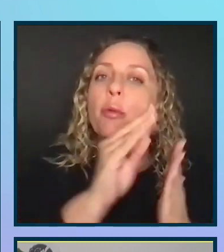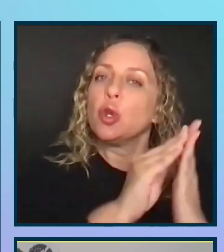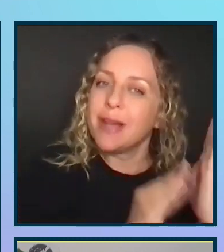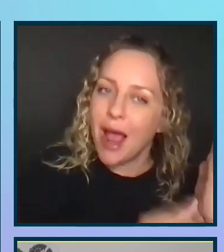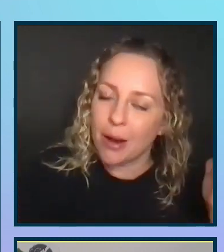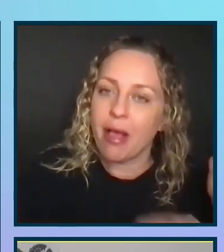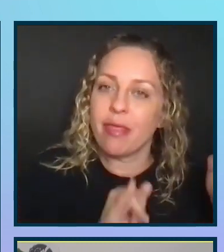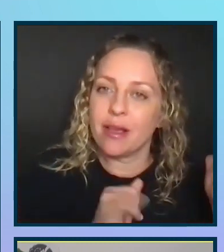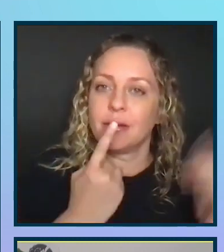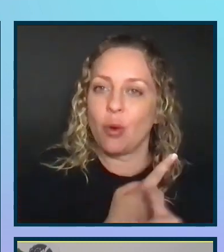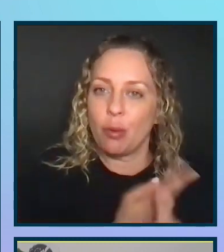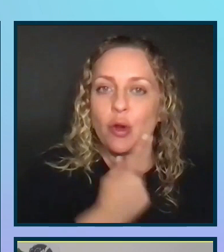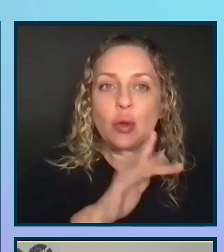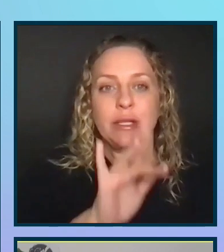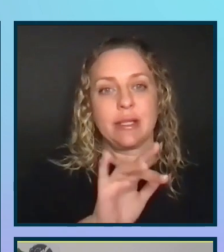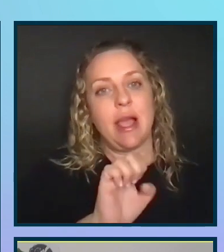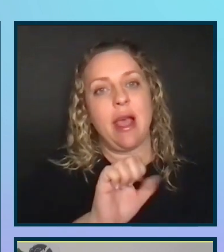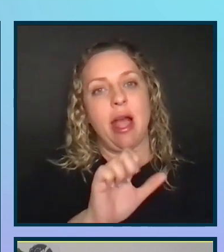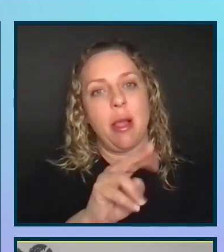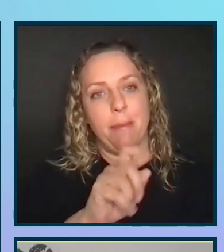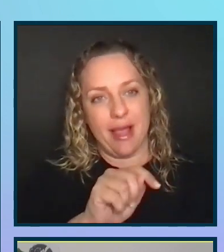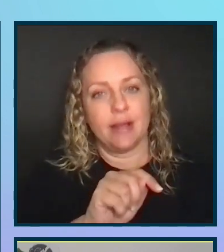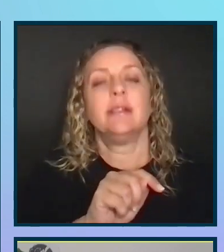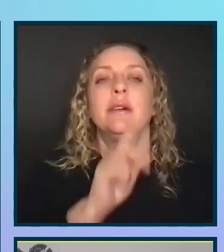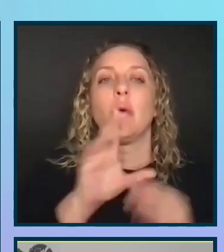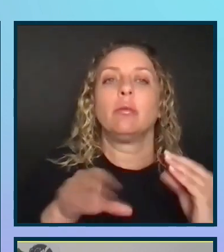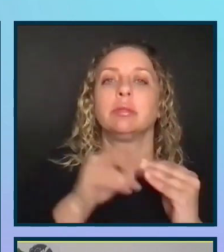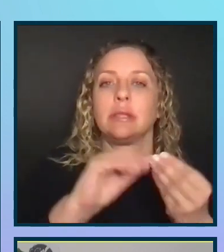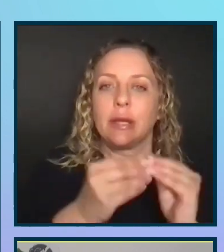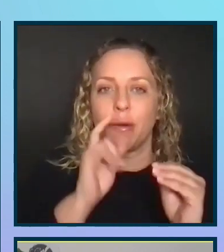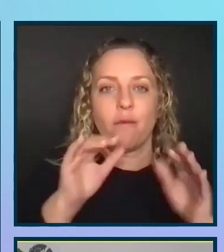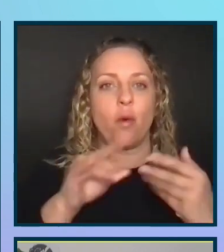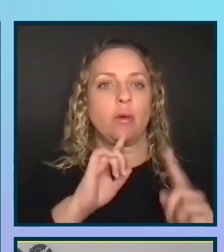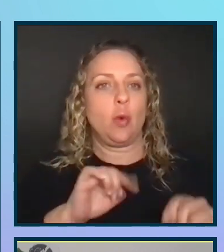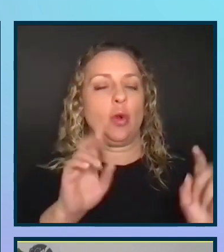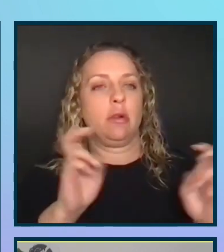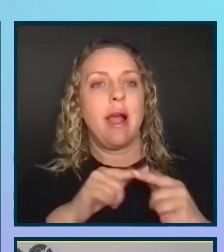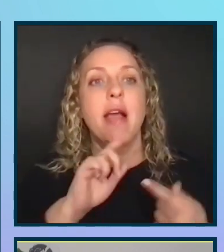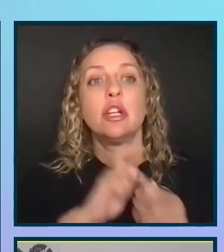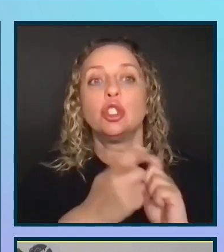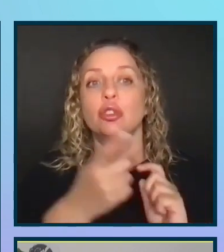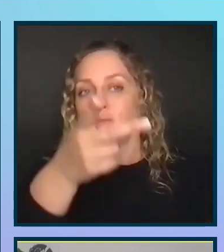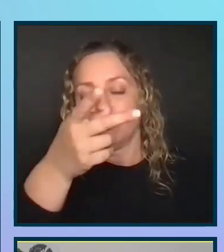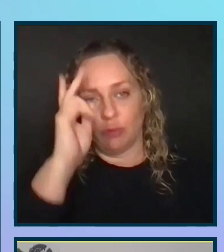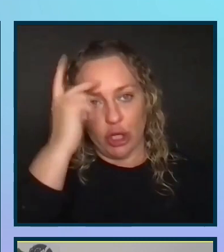So you can select an element, it will attach only the number for the focus order. And then if you change your mind, you can reorder it directly into the plugin.